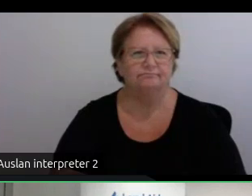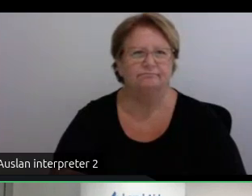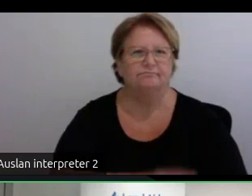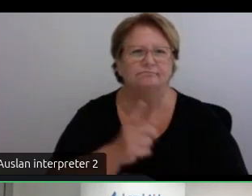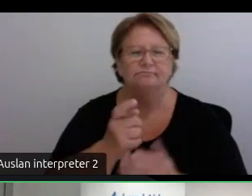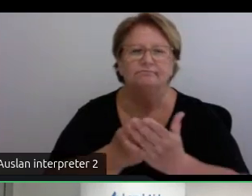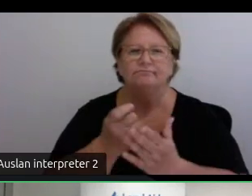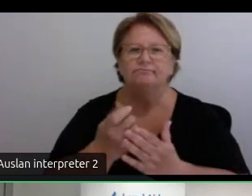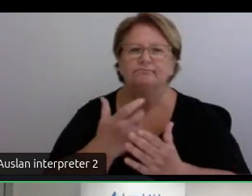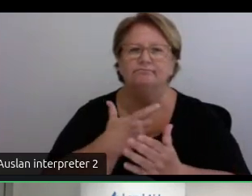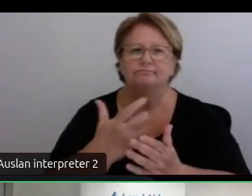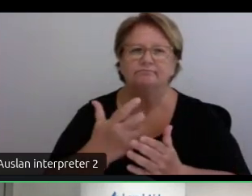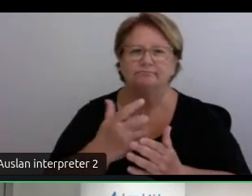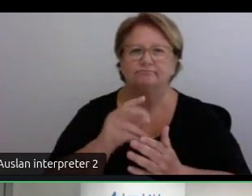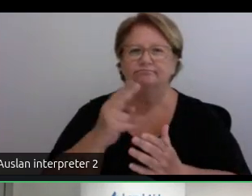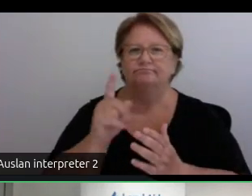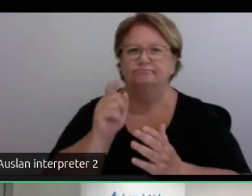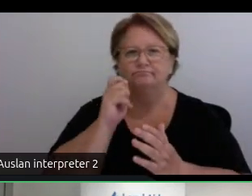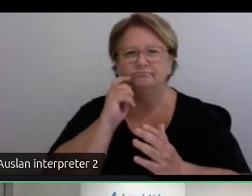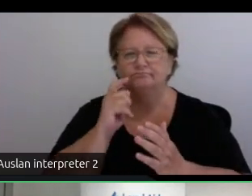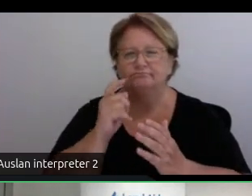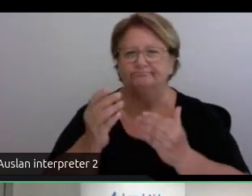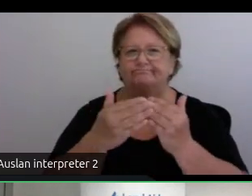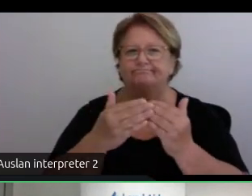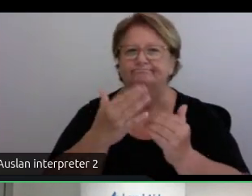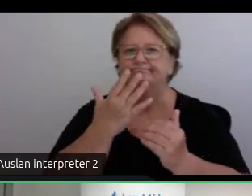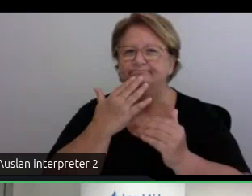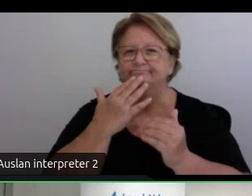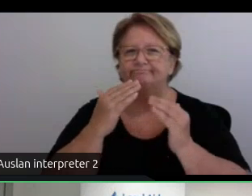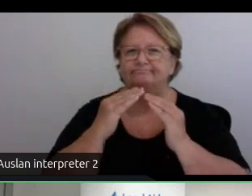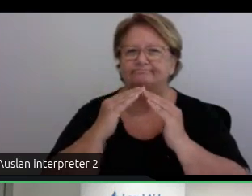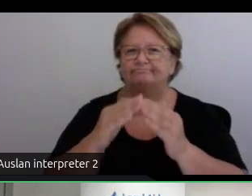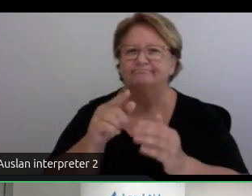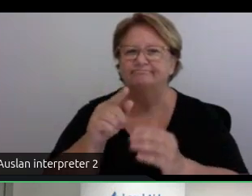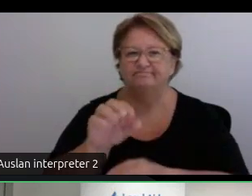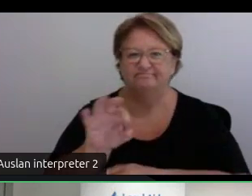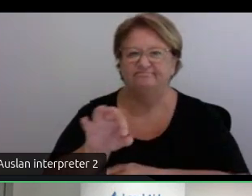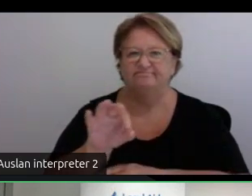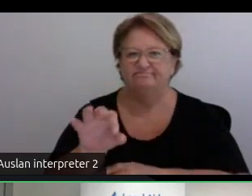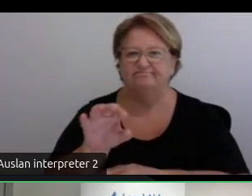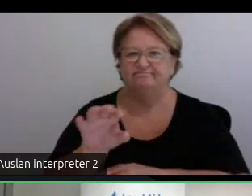Um, so you're paying more more than it would cost to fix the roof in some cases or half off. And so